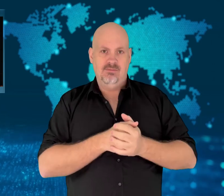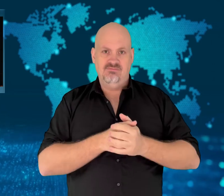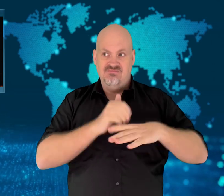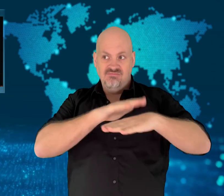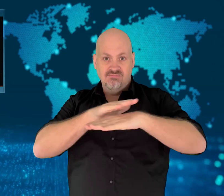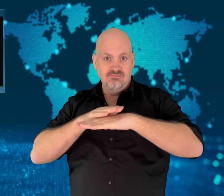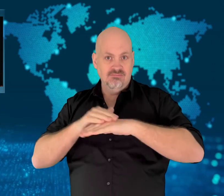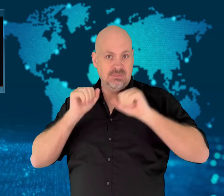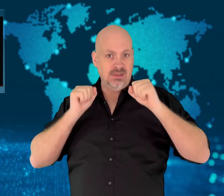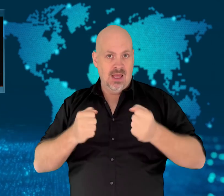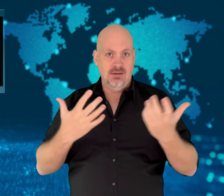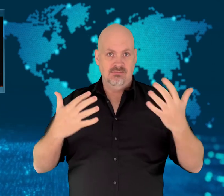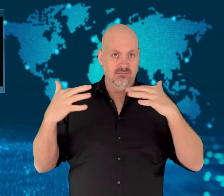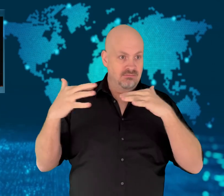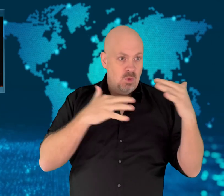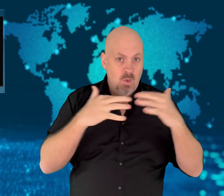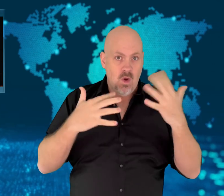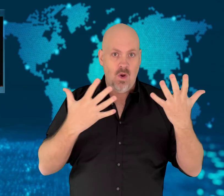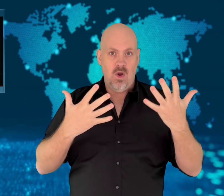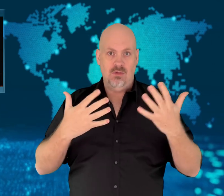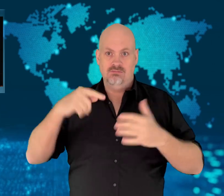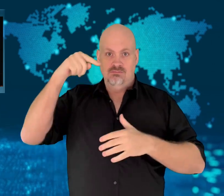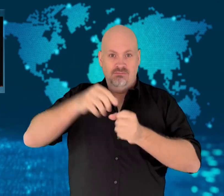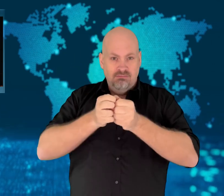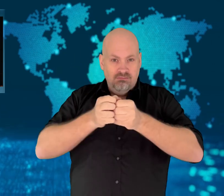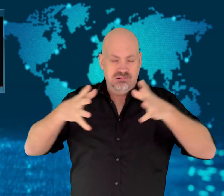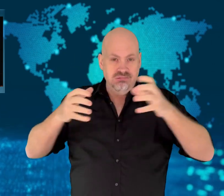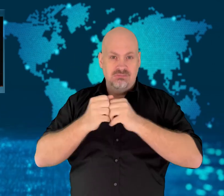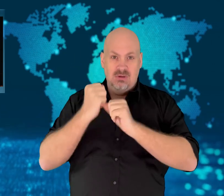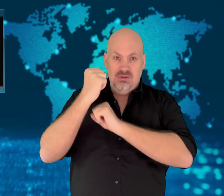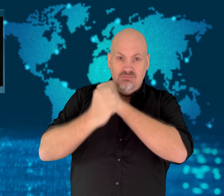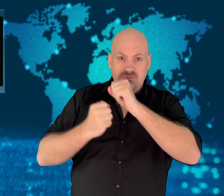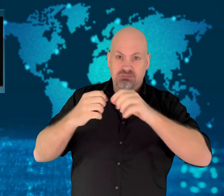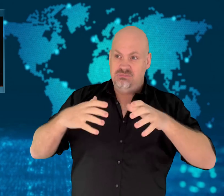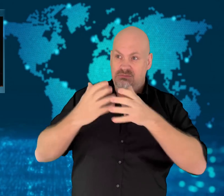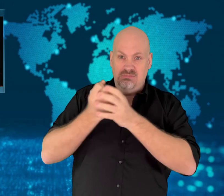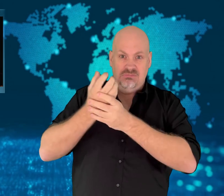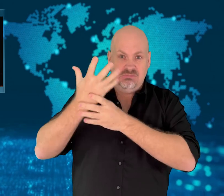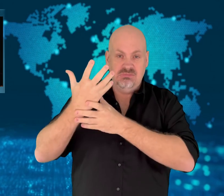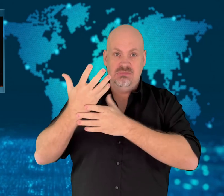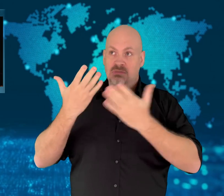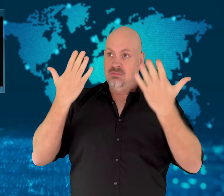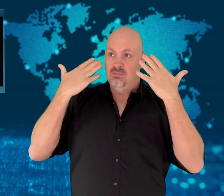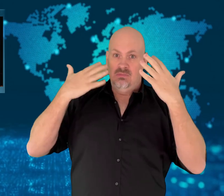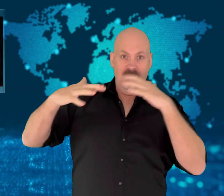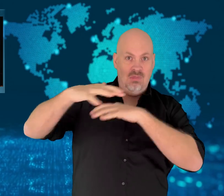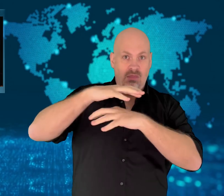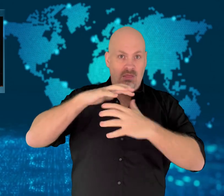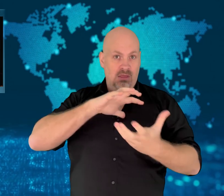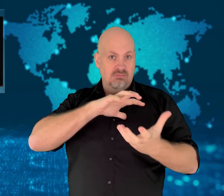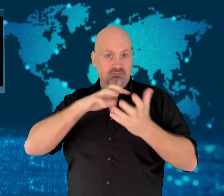It is a warning to humanity that threats - nuclear, climate change,